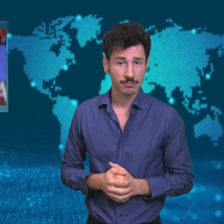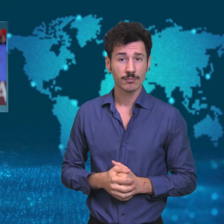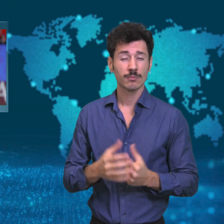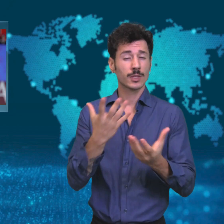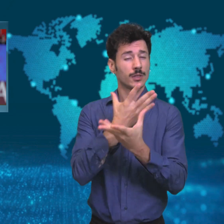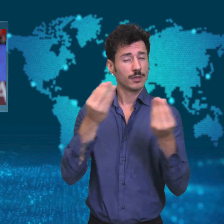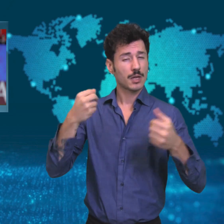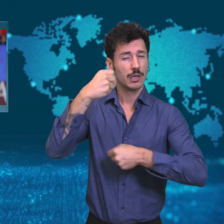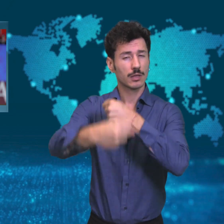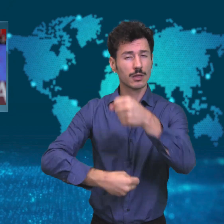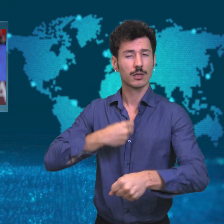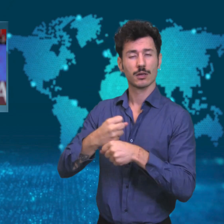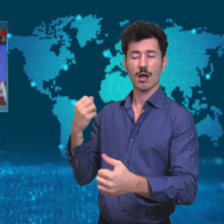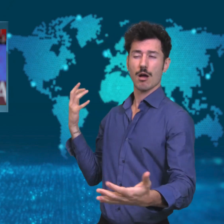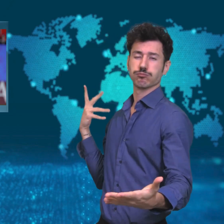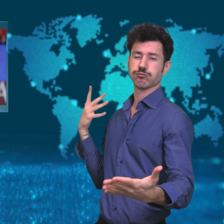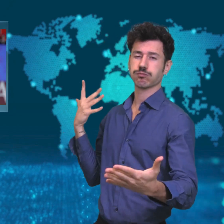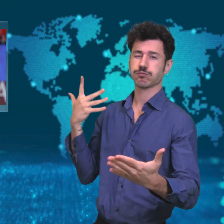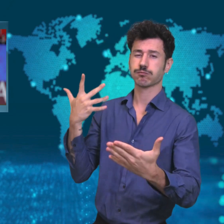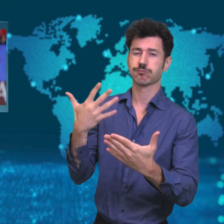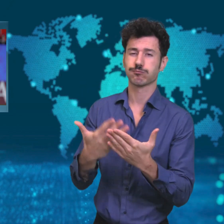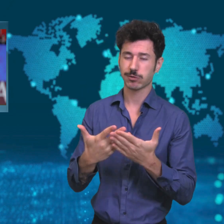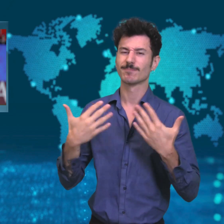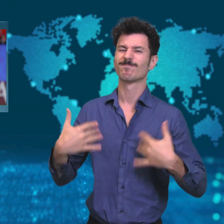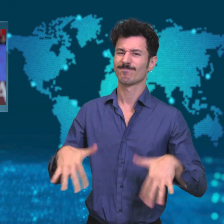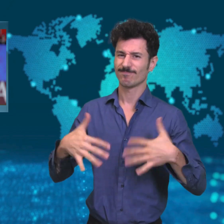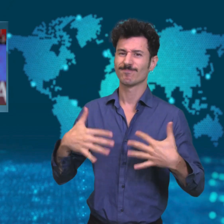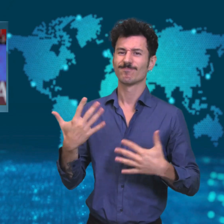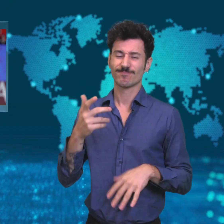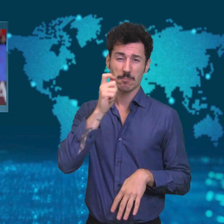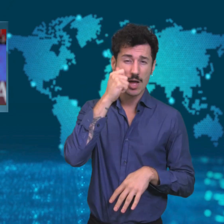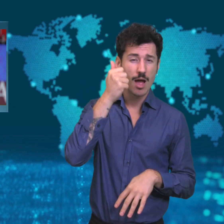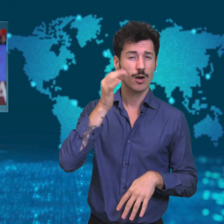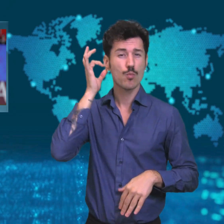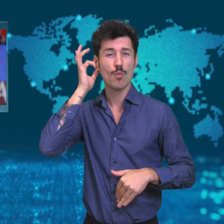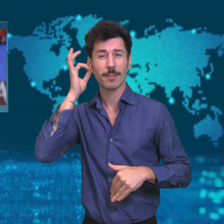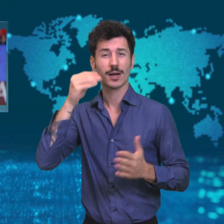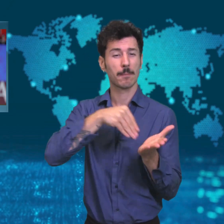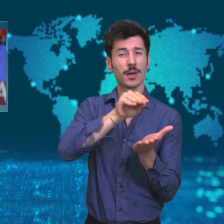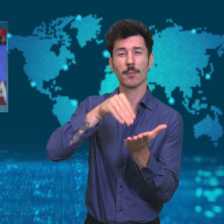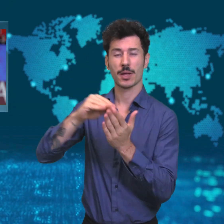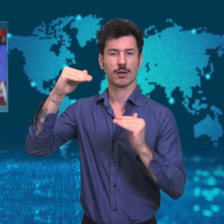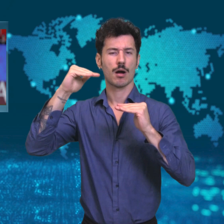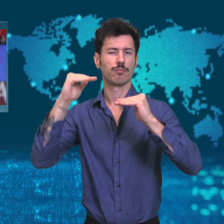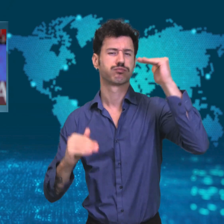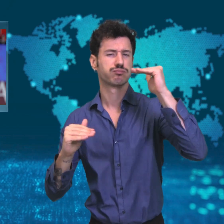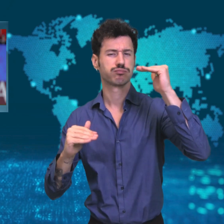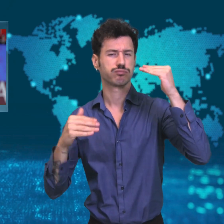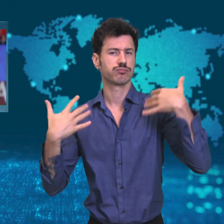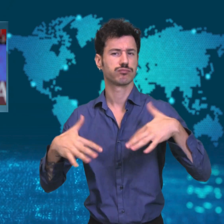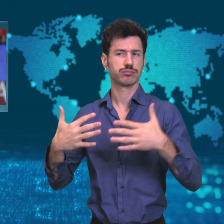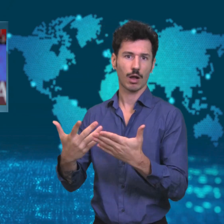For many years, there has been a large difference in the pay scales of